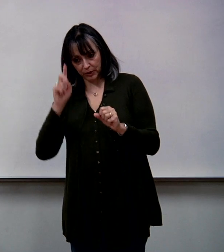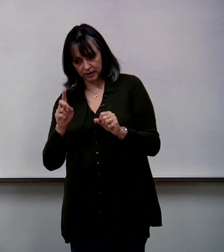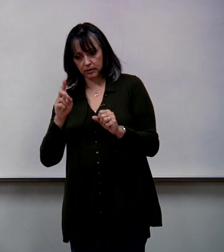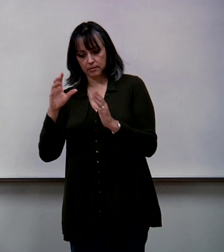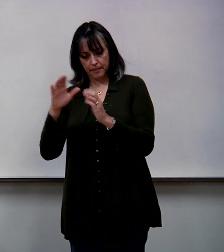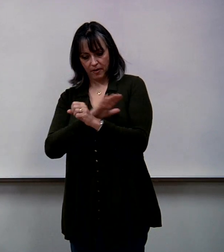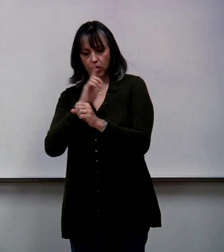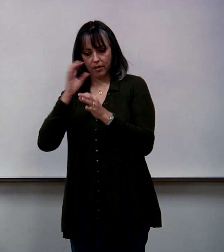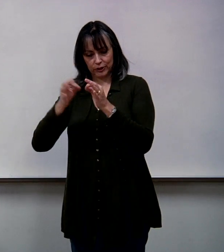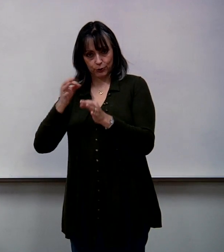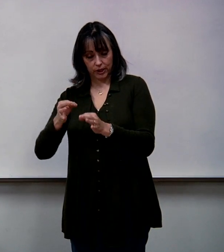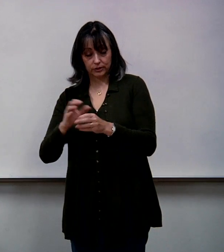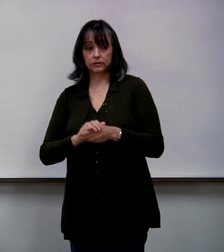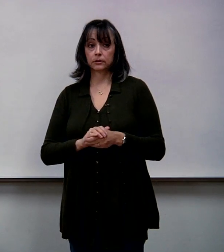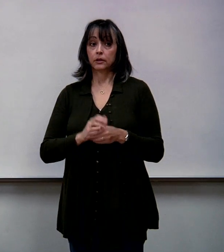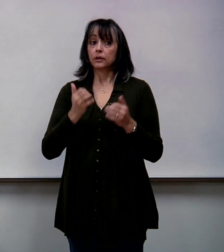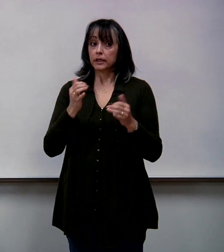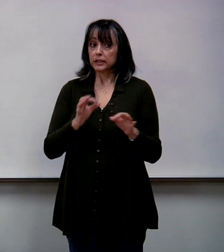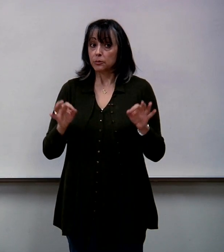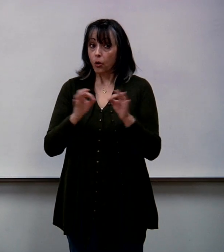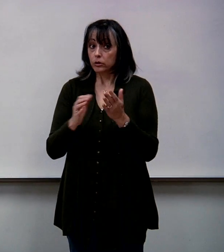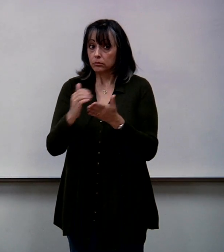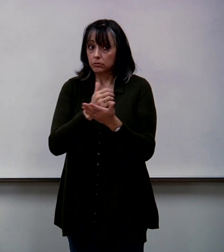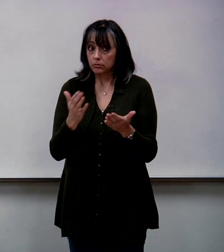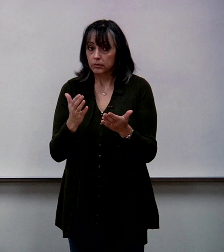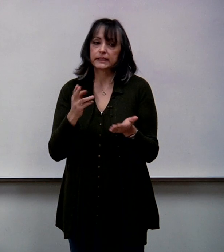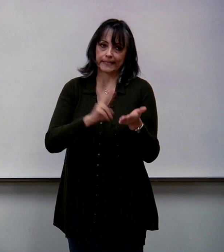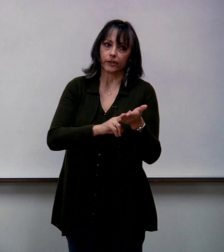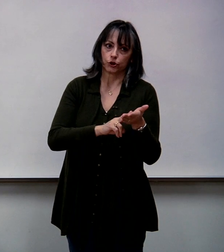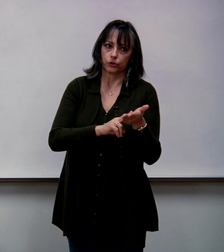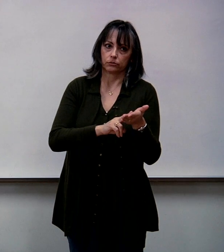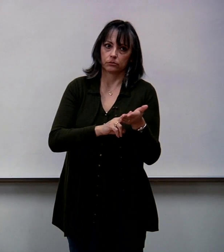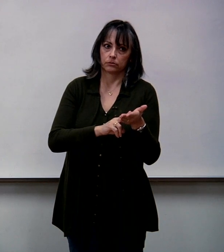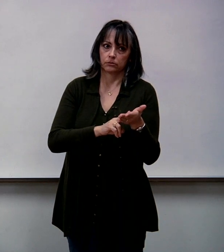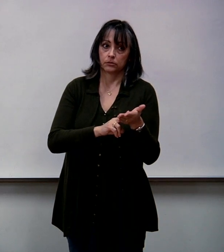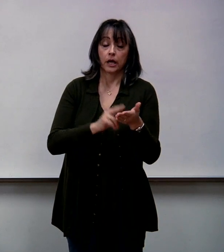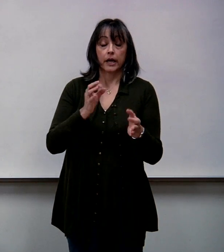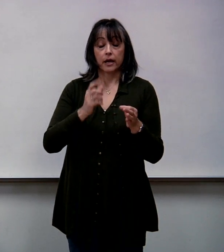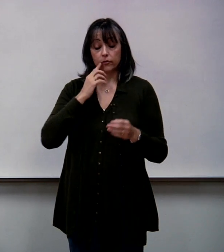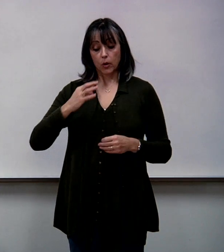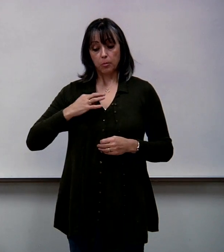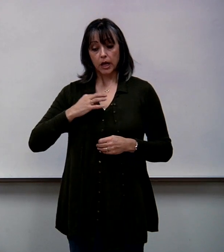The big thing that you need to collect are signatures. If you are applying for a senator